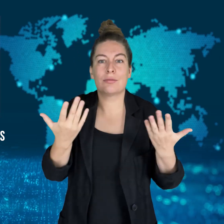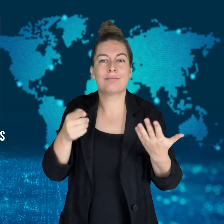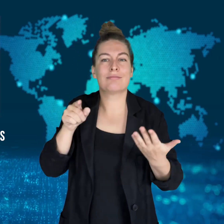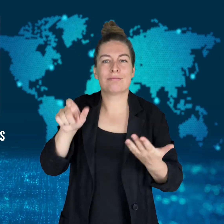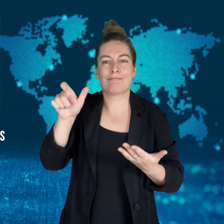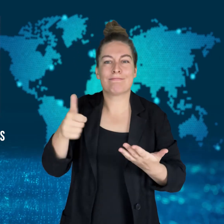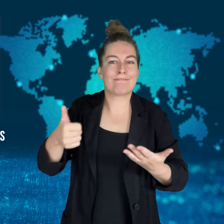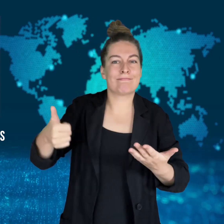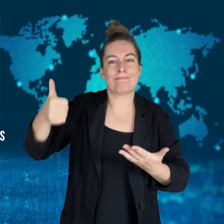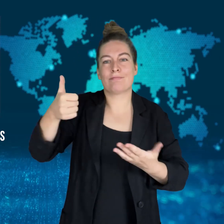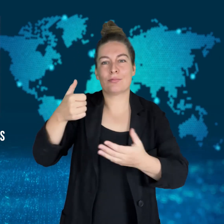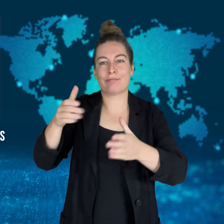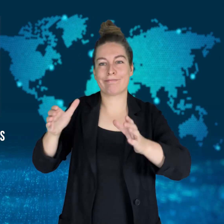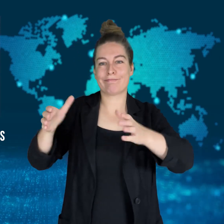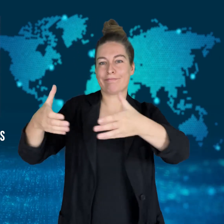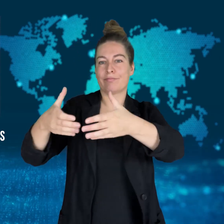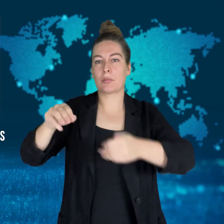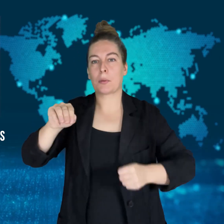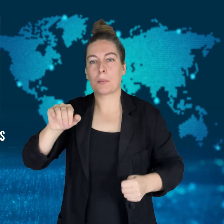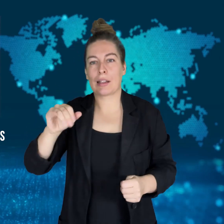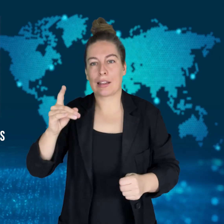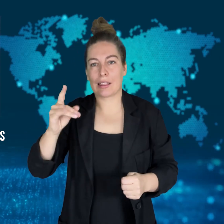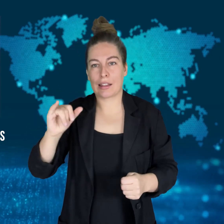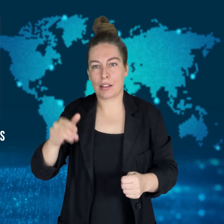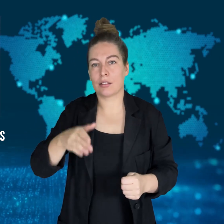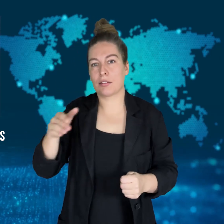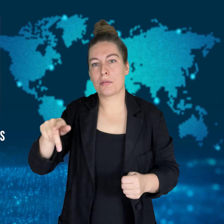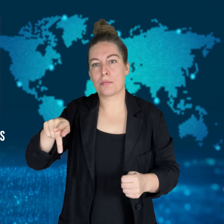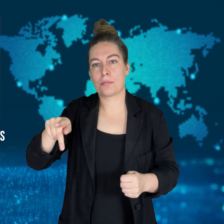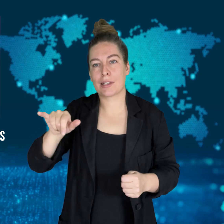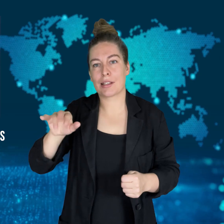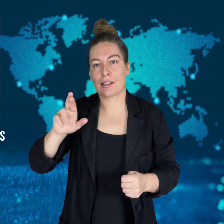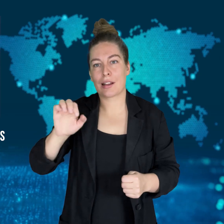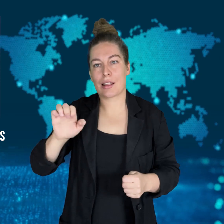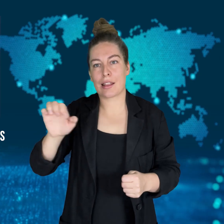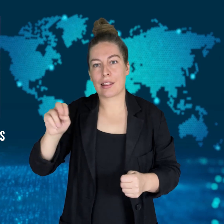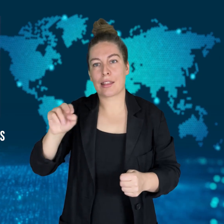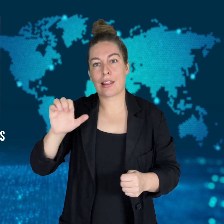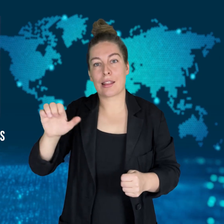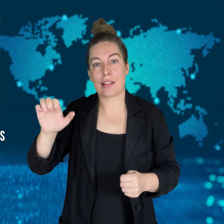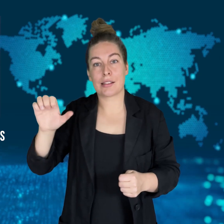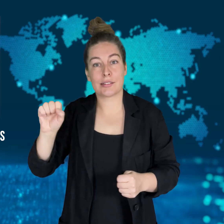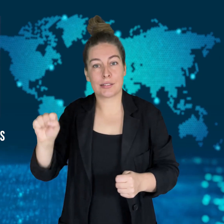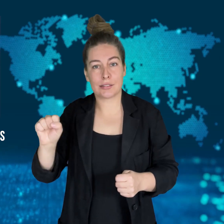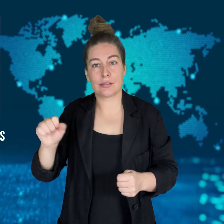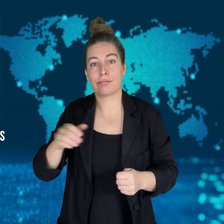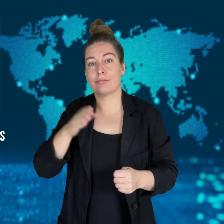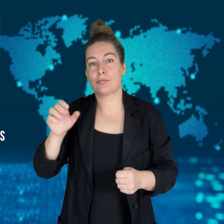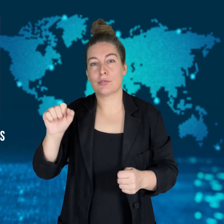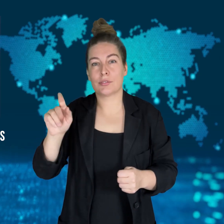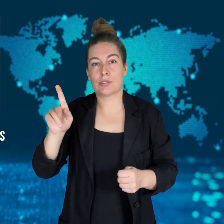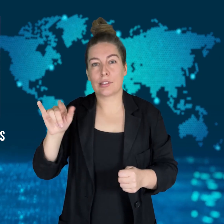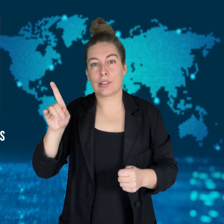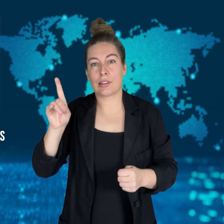The flight was organized by the Midi-Pyrénées Skydiving School Association,